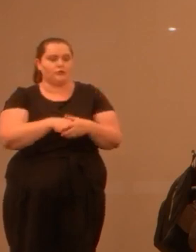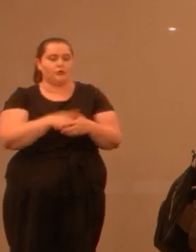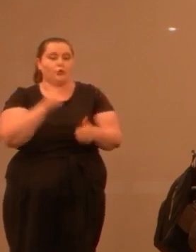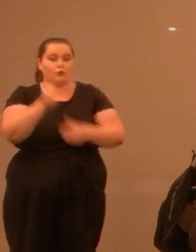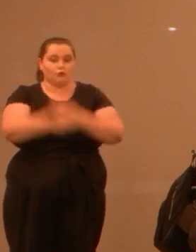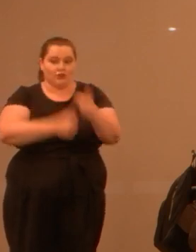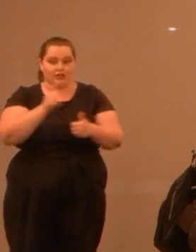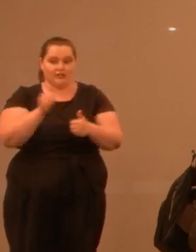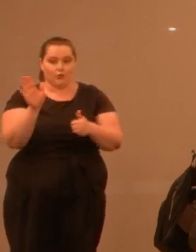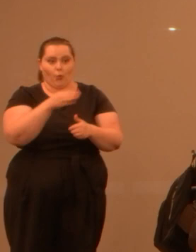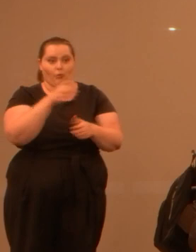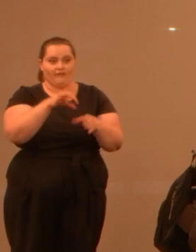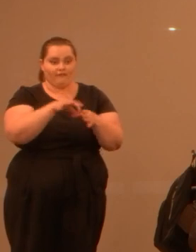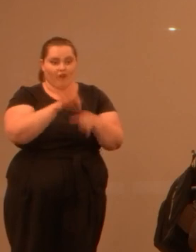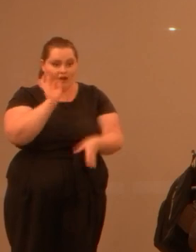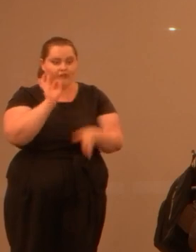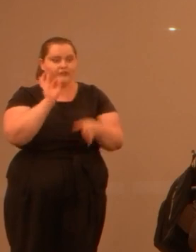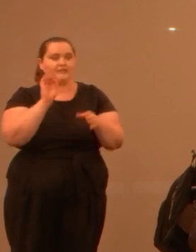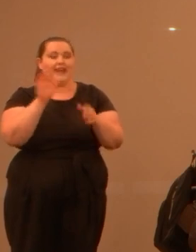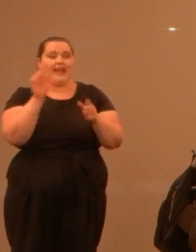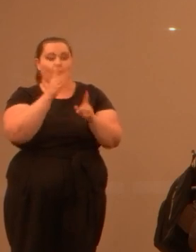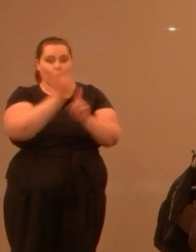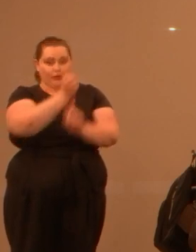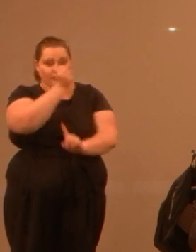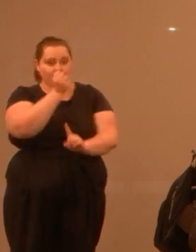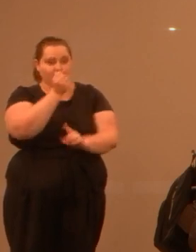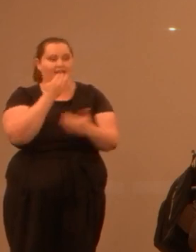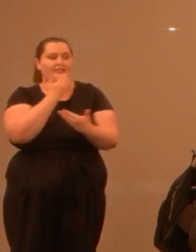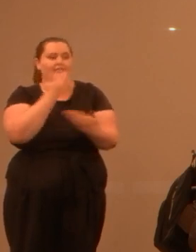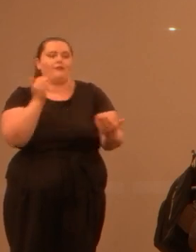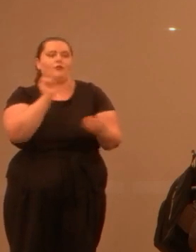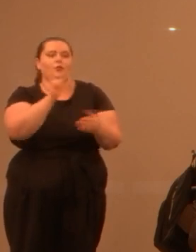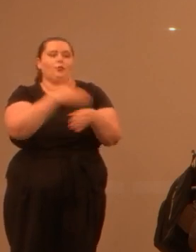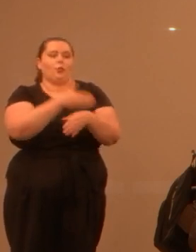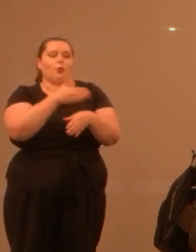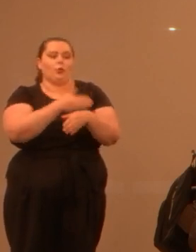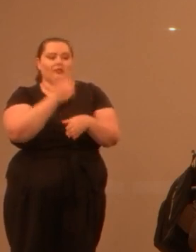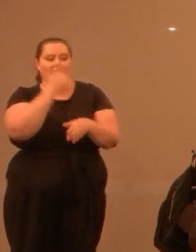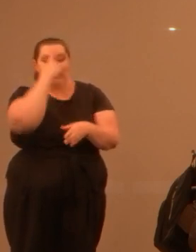the winners. Thank you for the innovative work you've done to develop leading